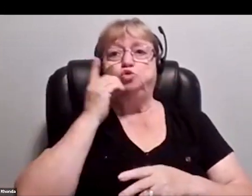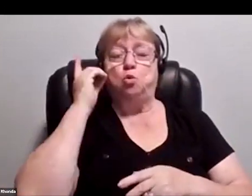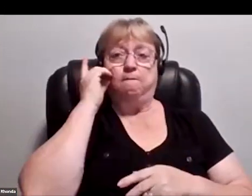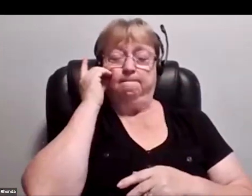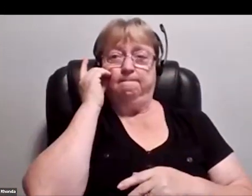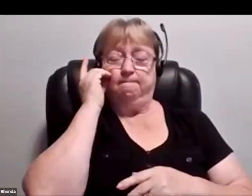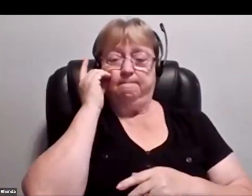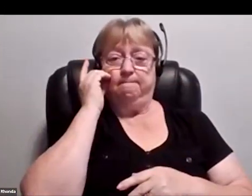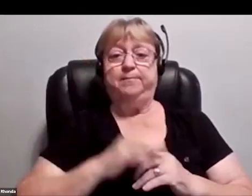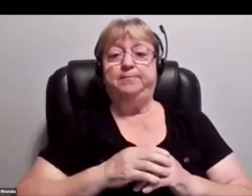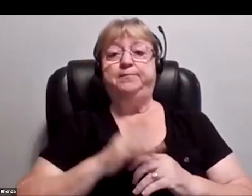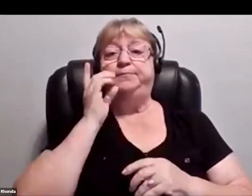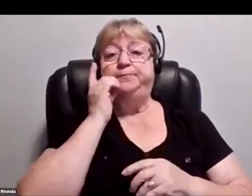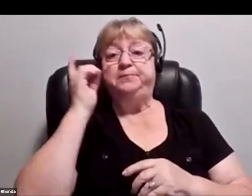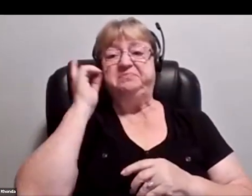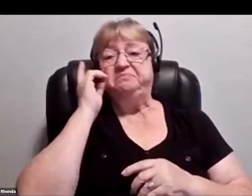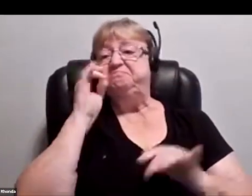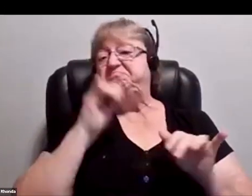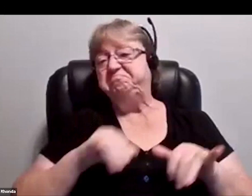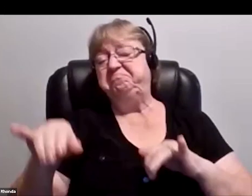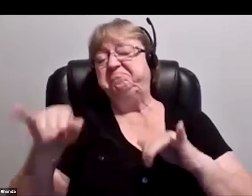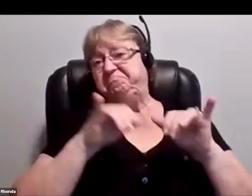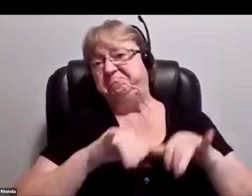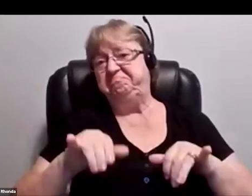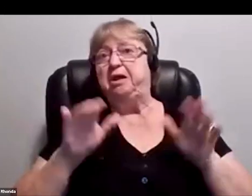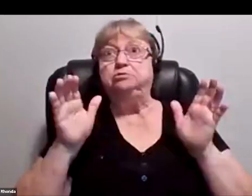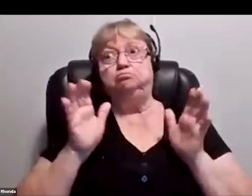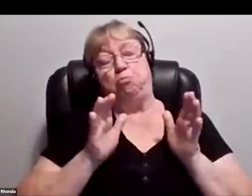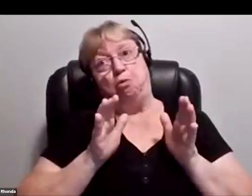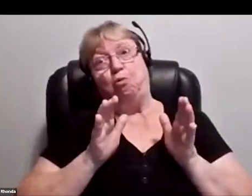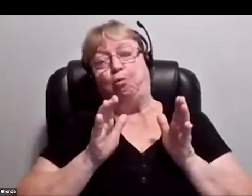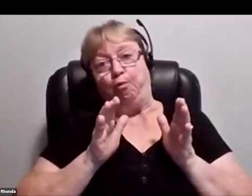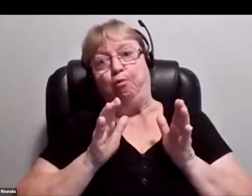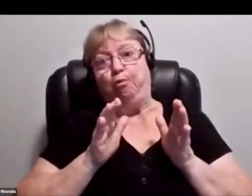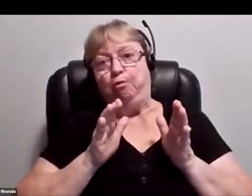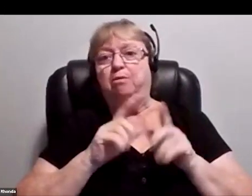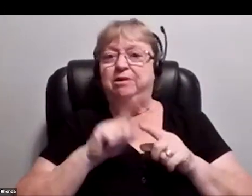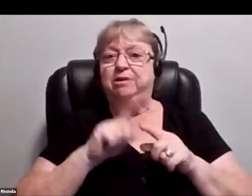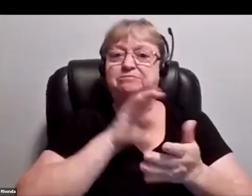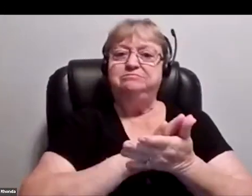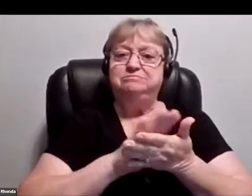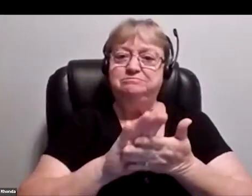The dormitories are pretty standard. They're very small, but it's nice to have your own space.